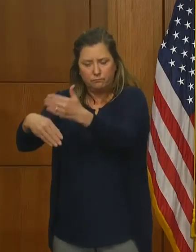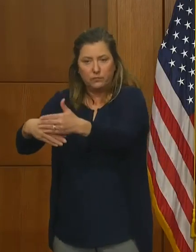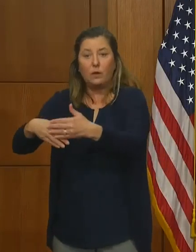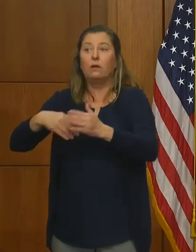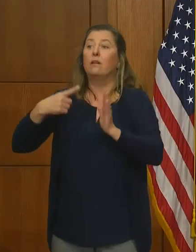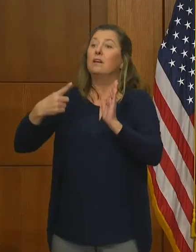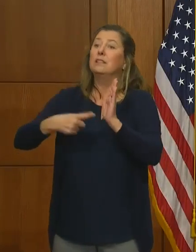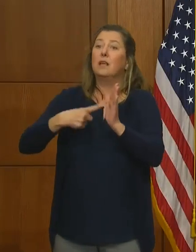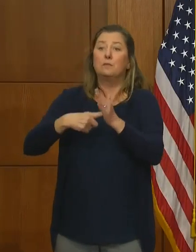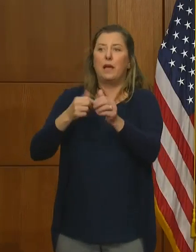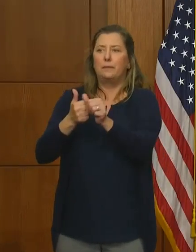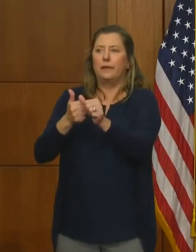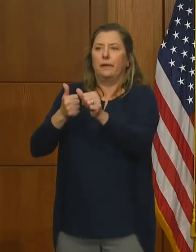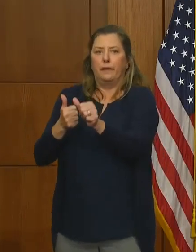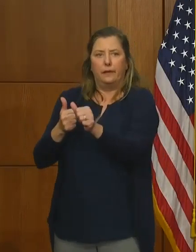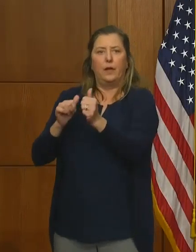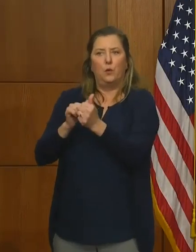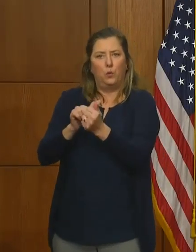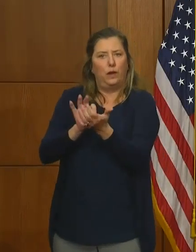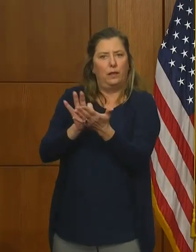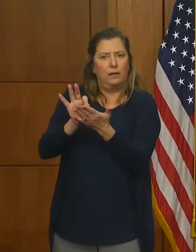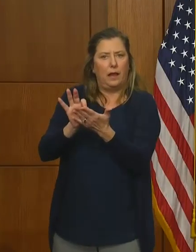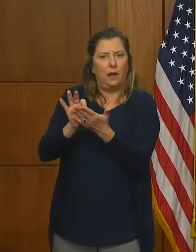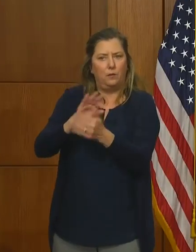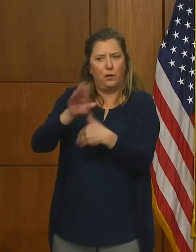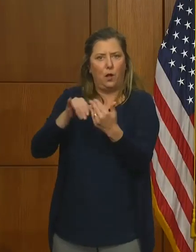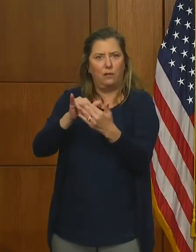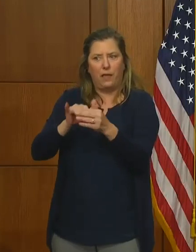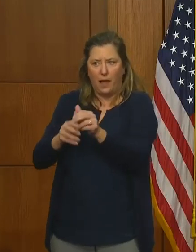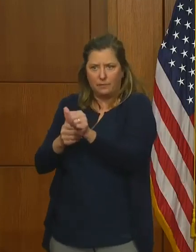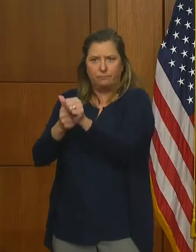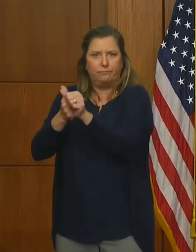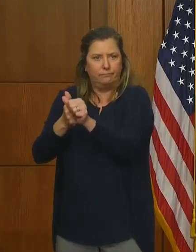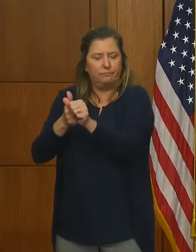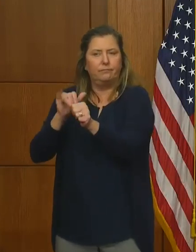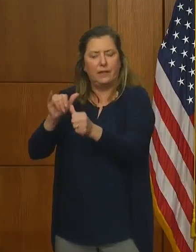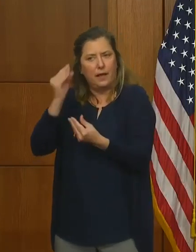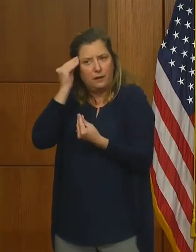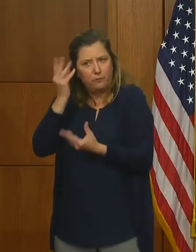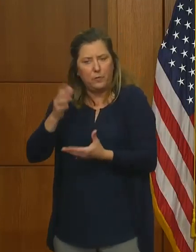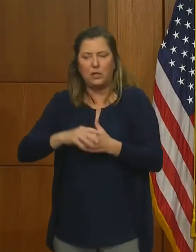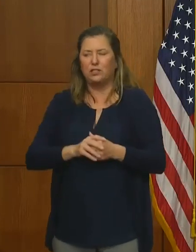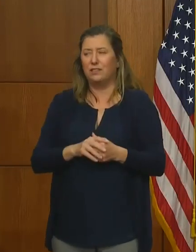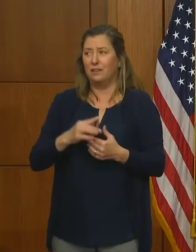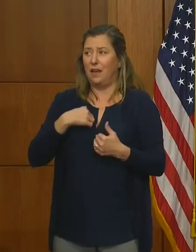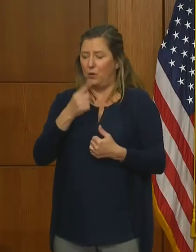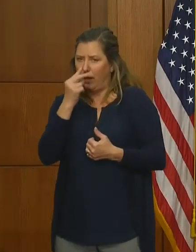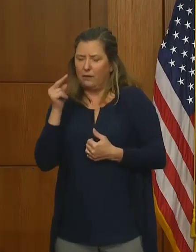STOCKPILE SO TO SPEAK AND SO SOMETIMES THERE IS A LAG AND IN